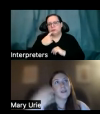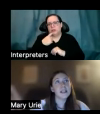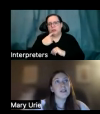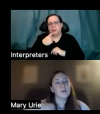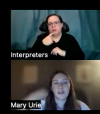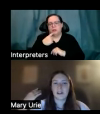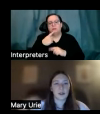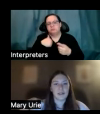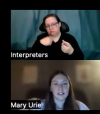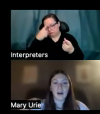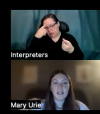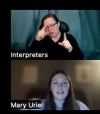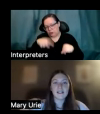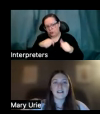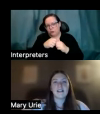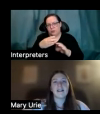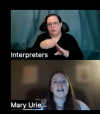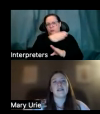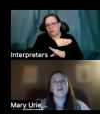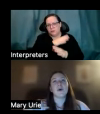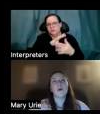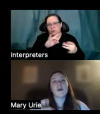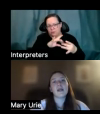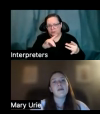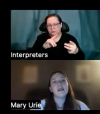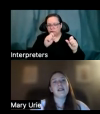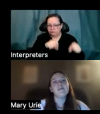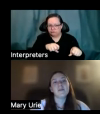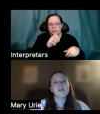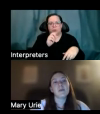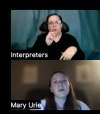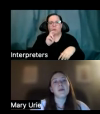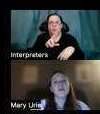agree with the previous comments. Or maybe some people